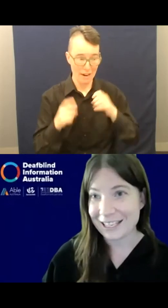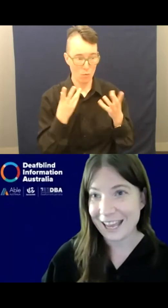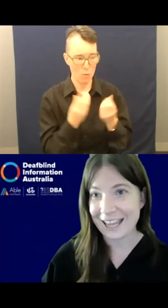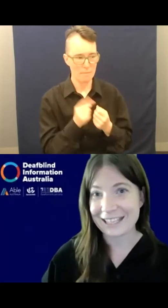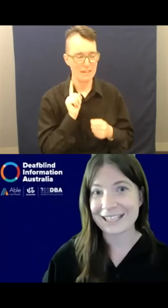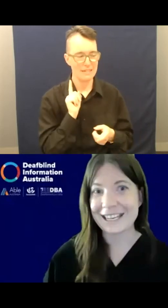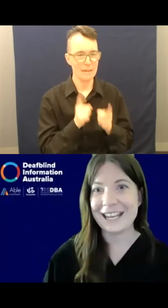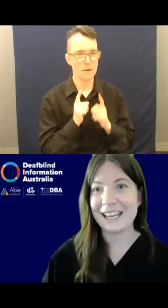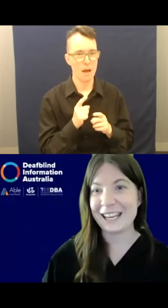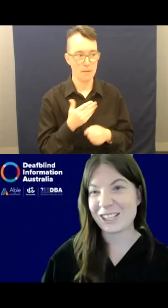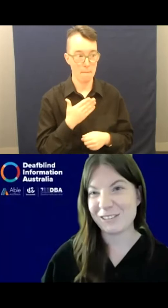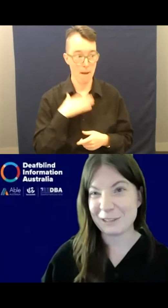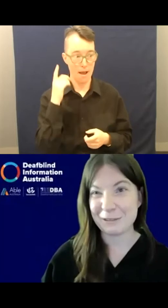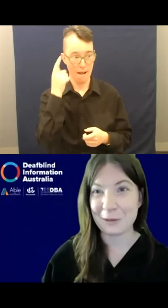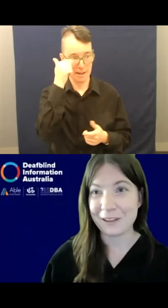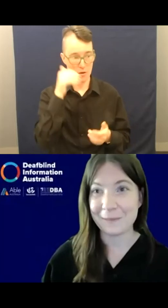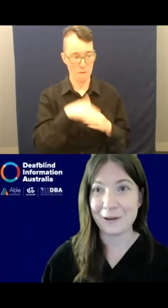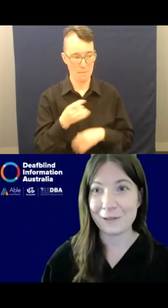And it can actually really ruin the experience for them.